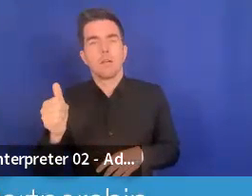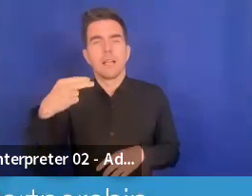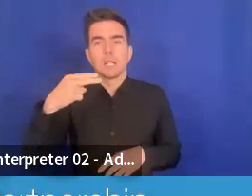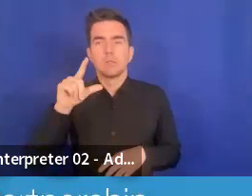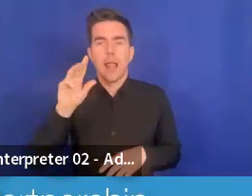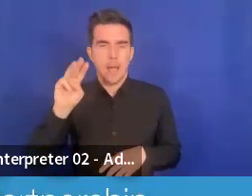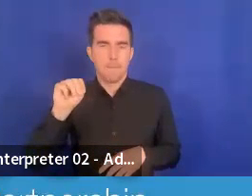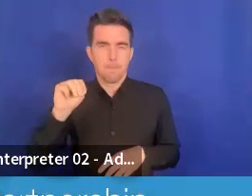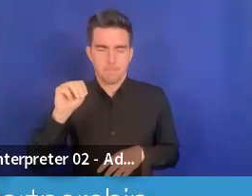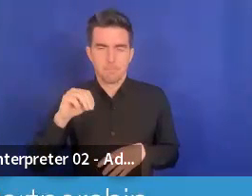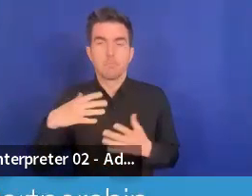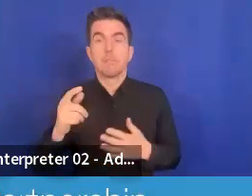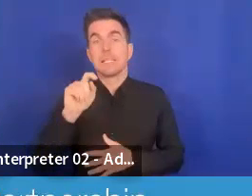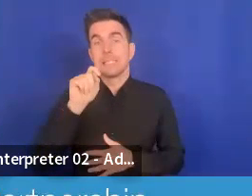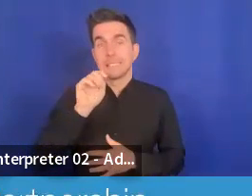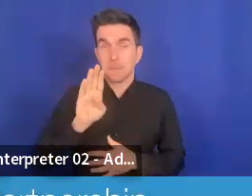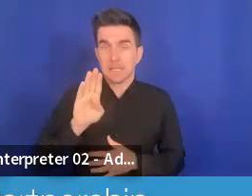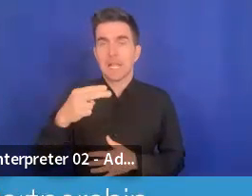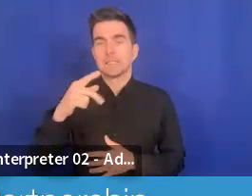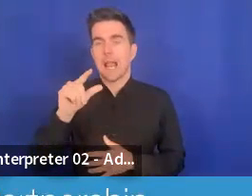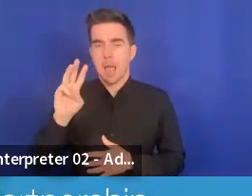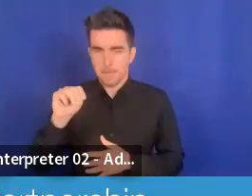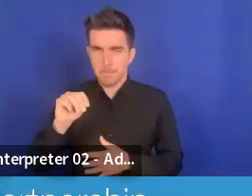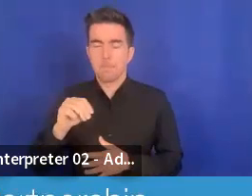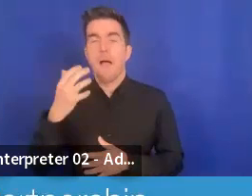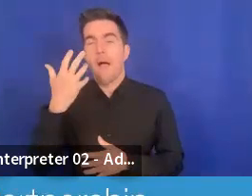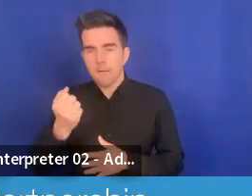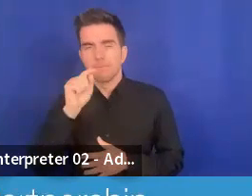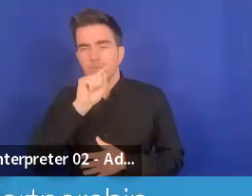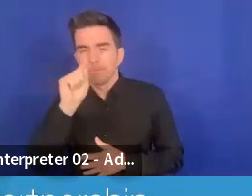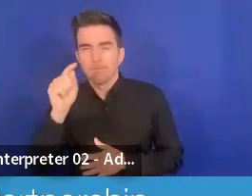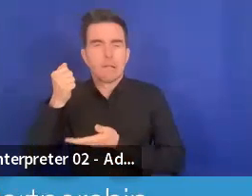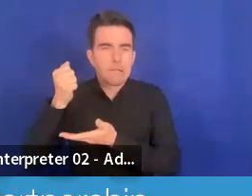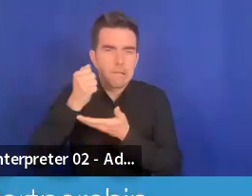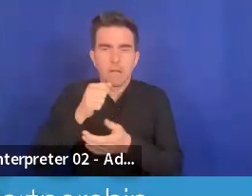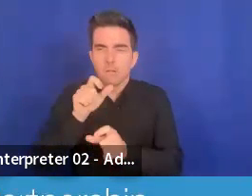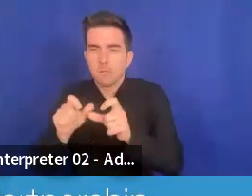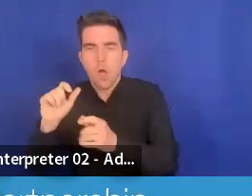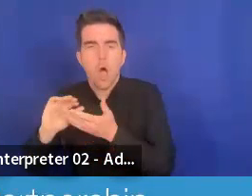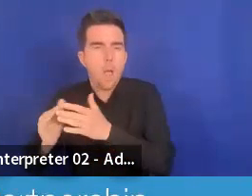communities and advocates, so you can look there and see if it's an opportunity for you